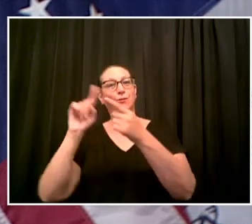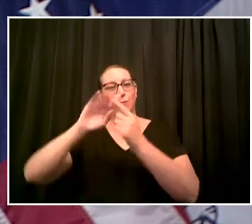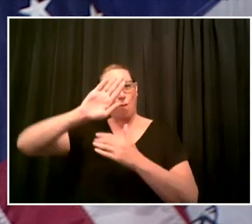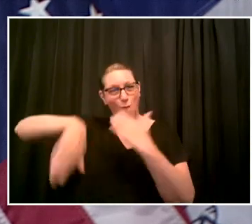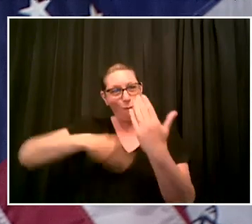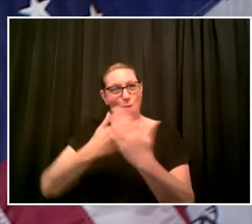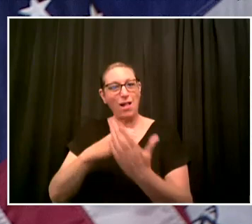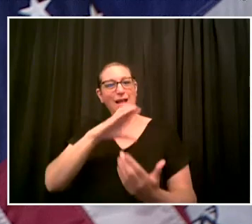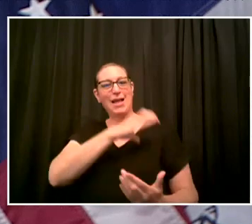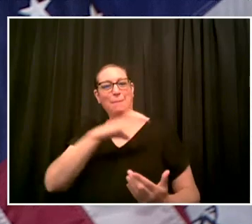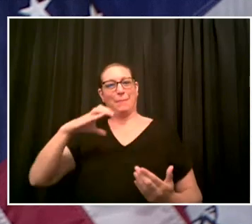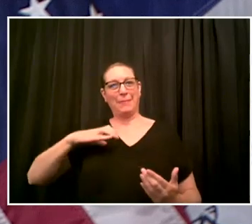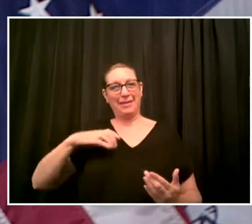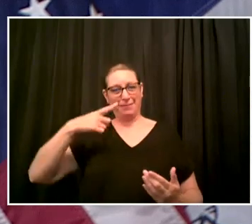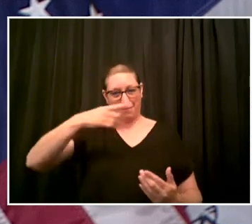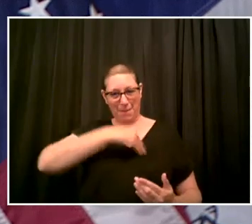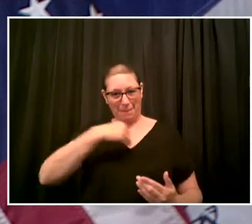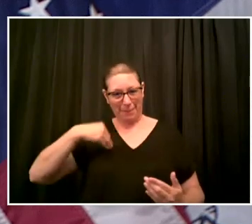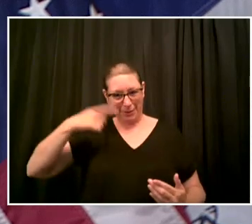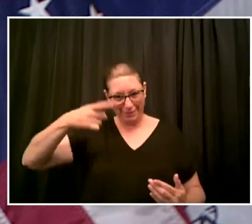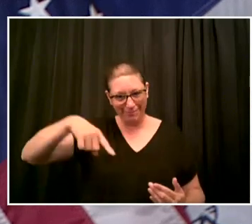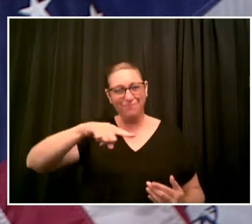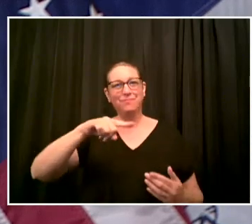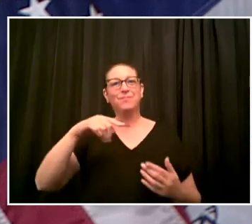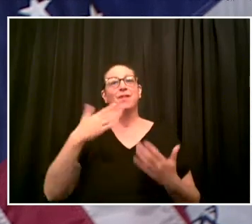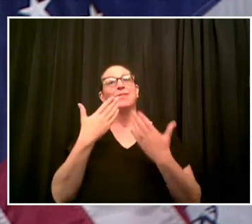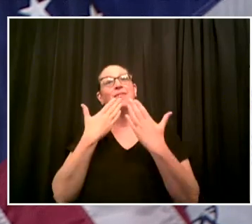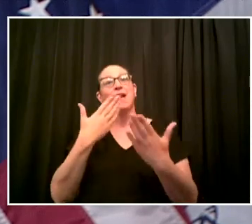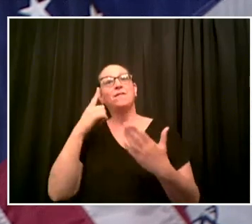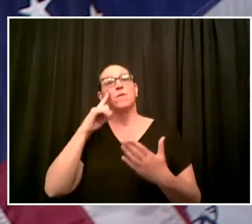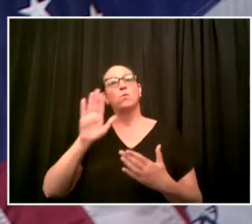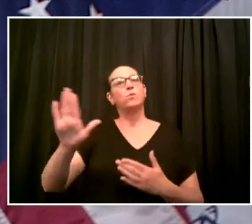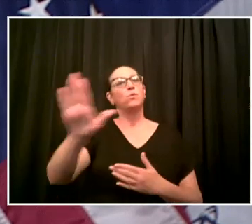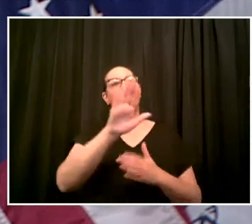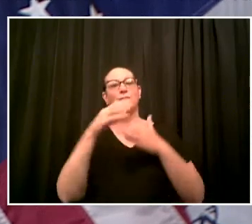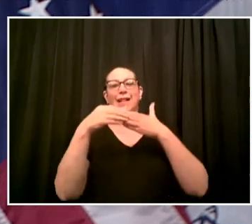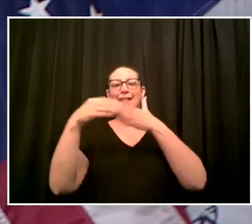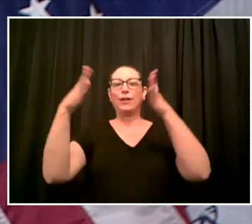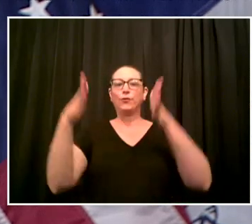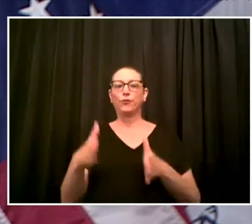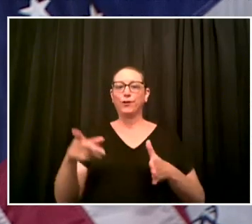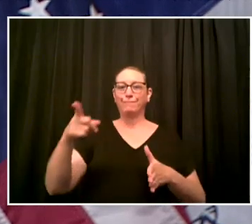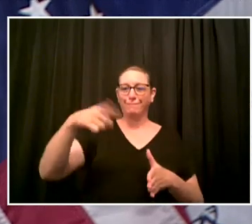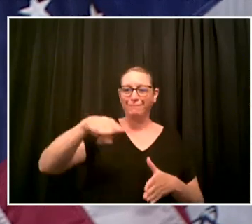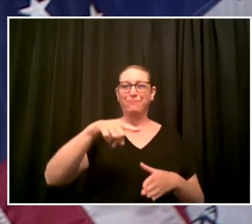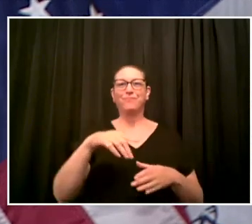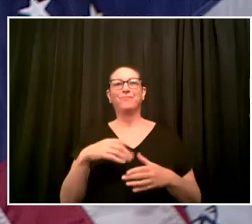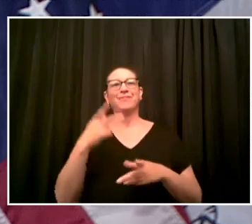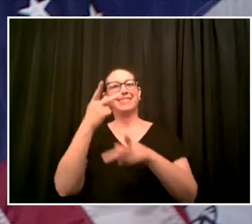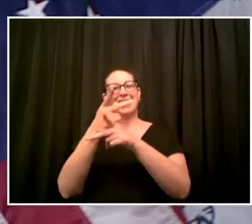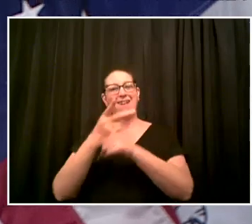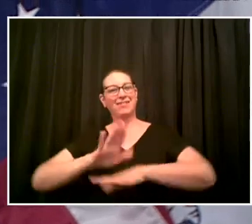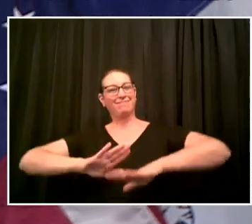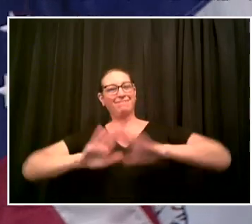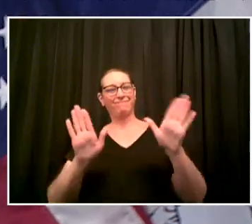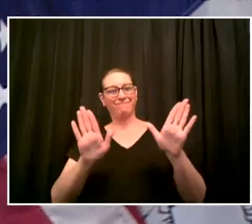TO ALL THE COUNCIL MEMBERS RESPONSIBLE FOR LEIGSLTAION. THANK YOU TO ALL WHO JOINED US